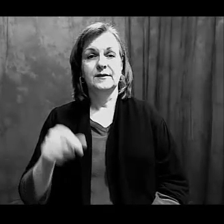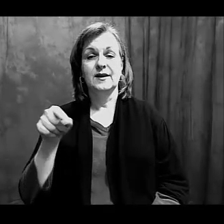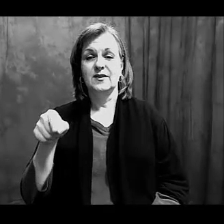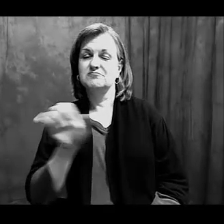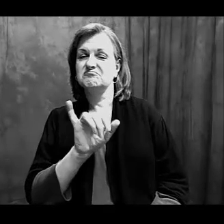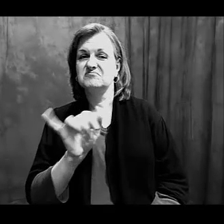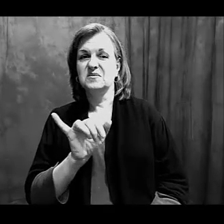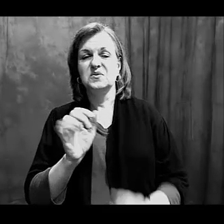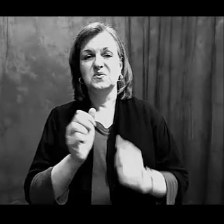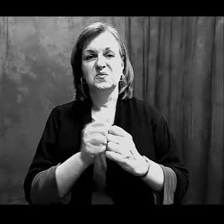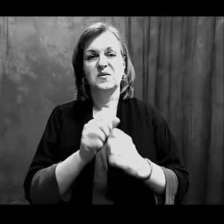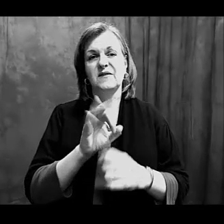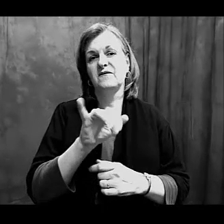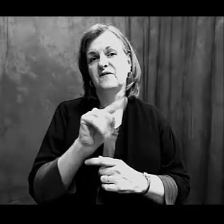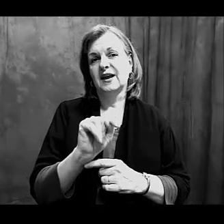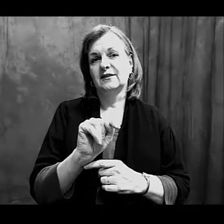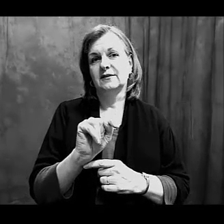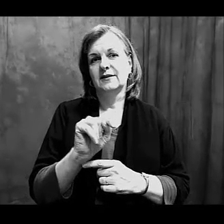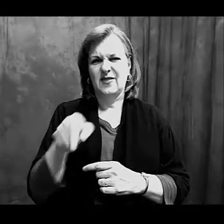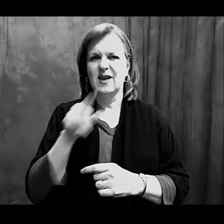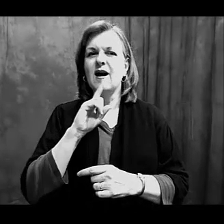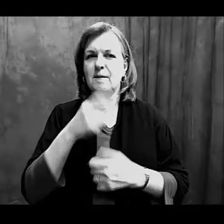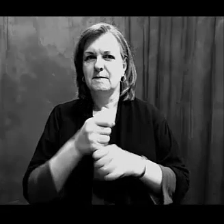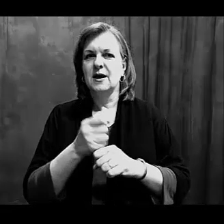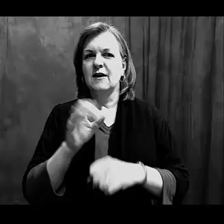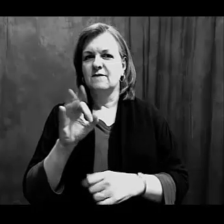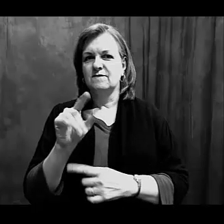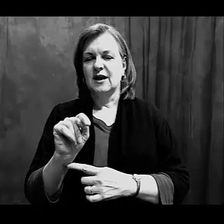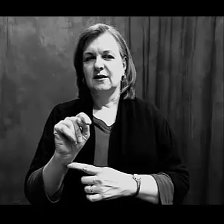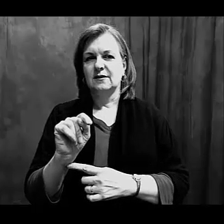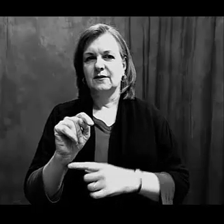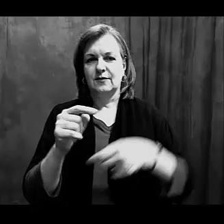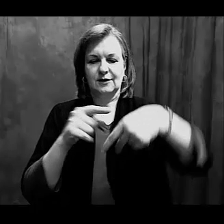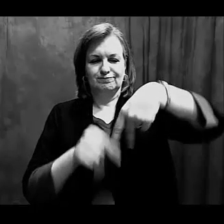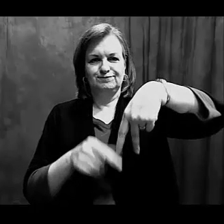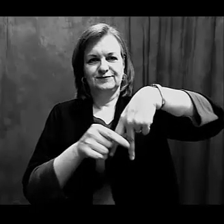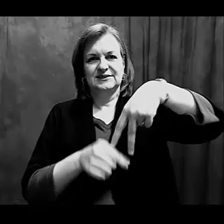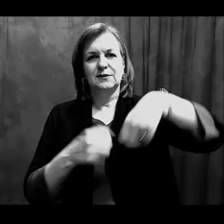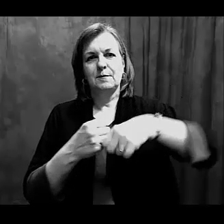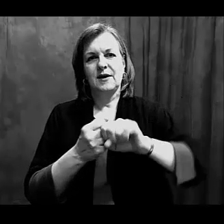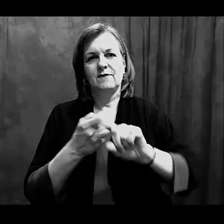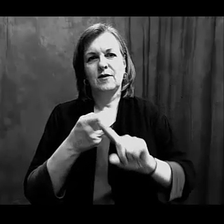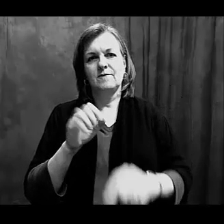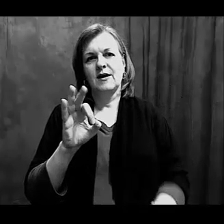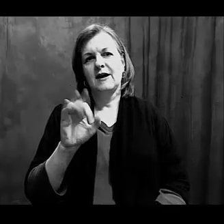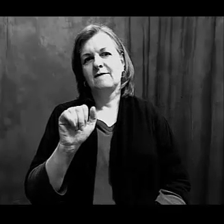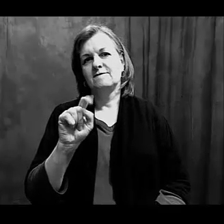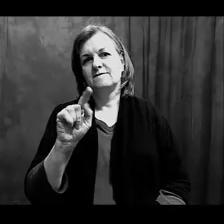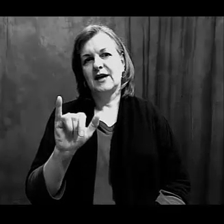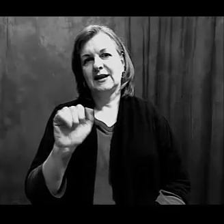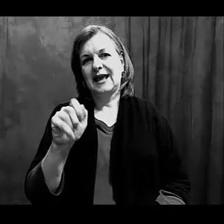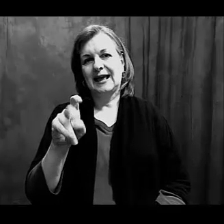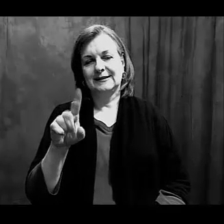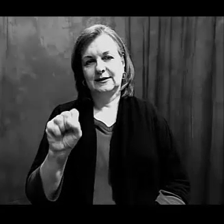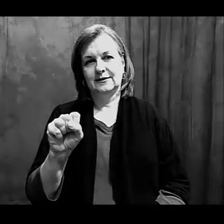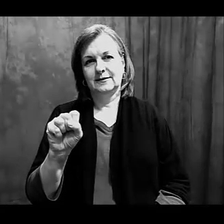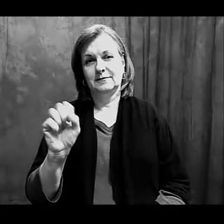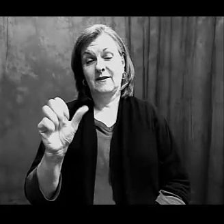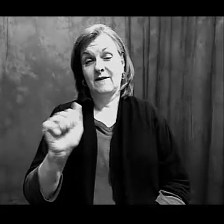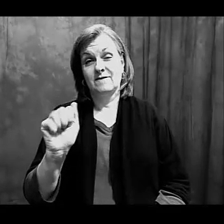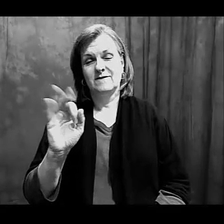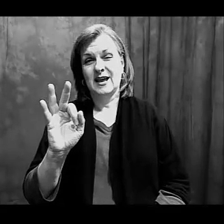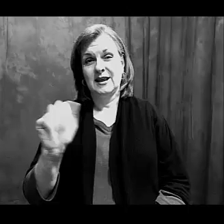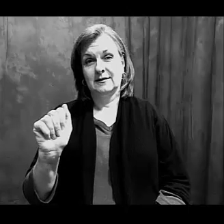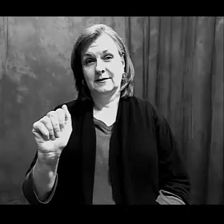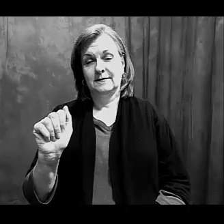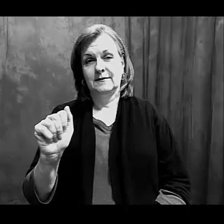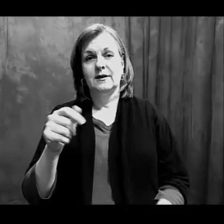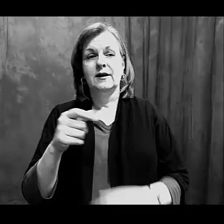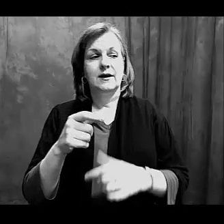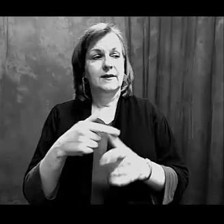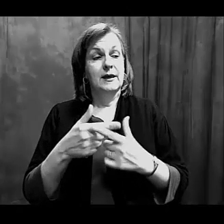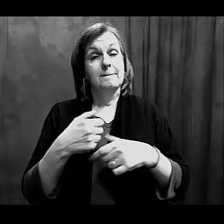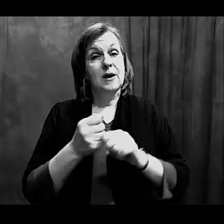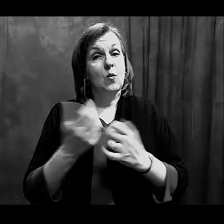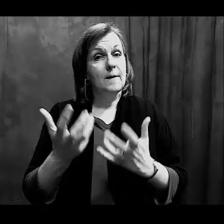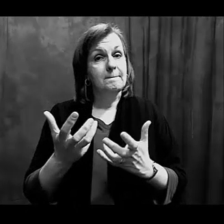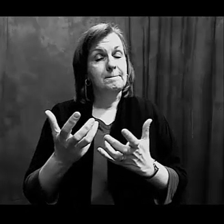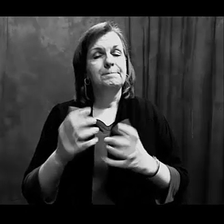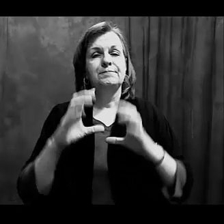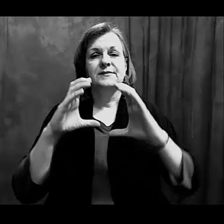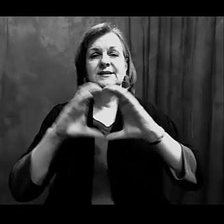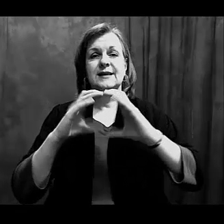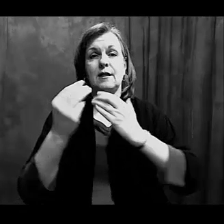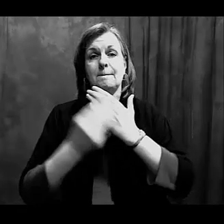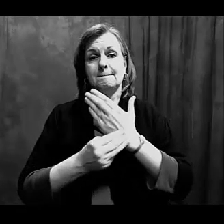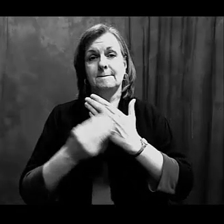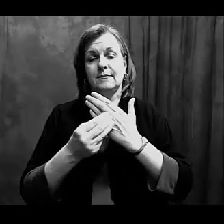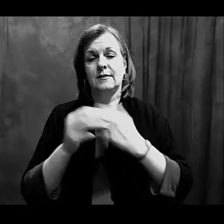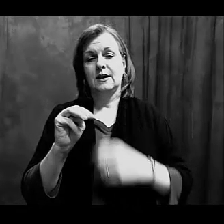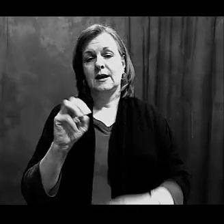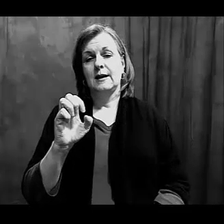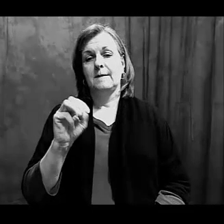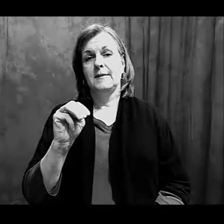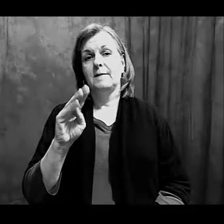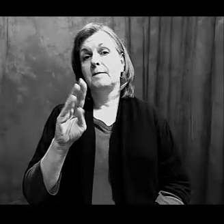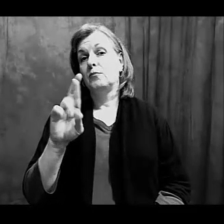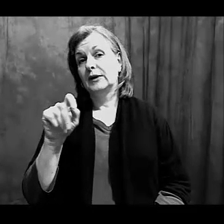to the triglycerides we just looked at they are fats - they are fatty acid tails. They makeup cell membranes